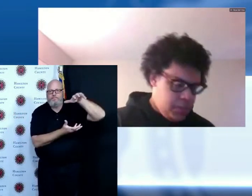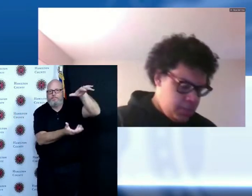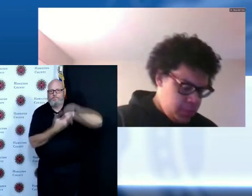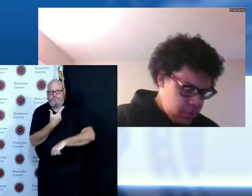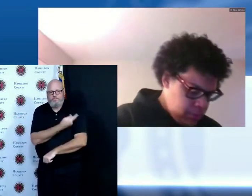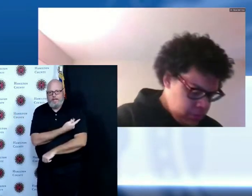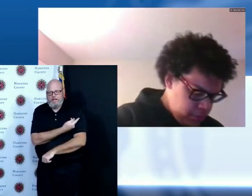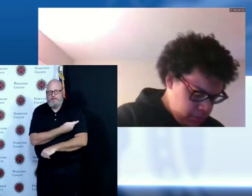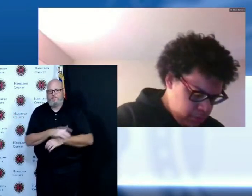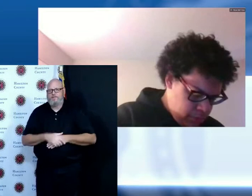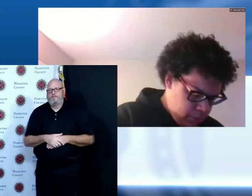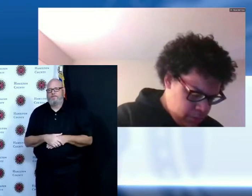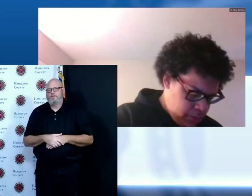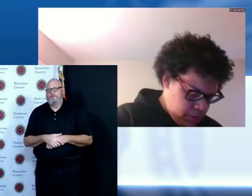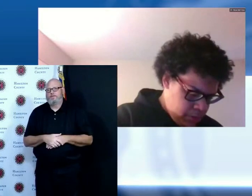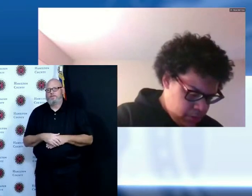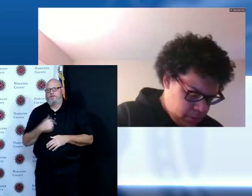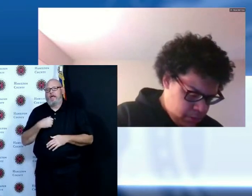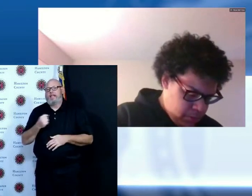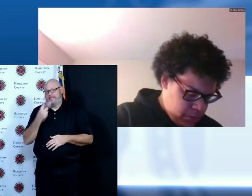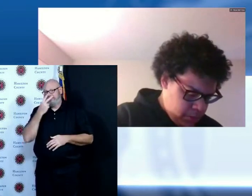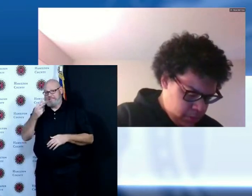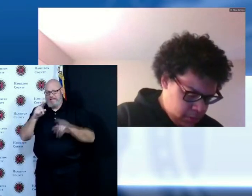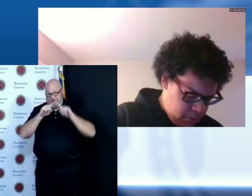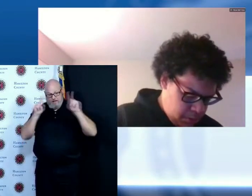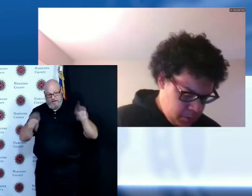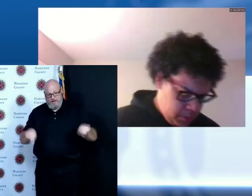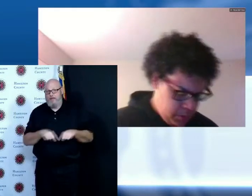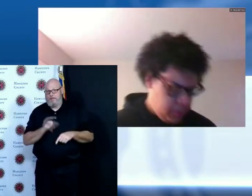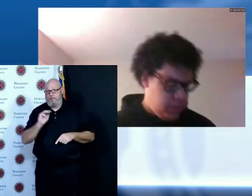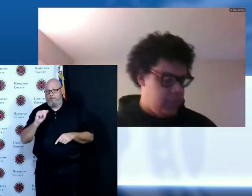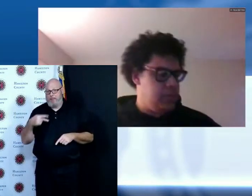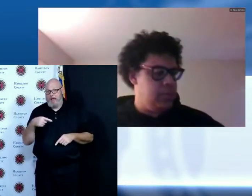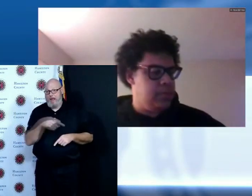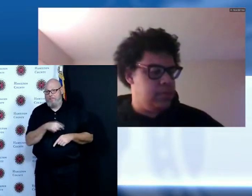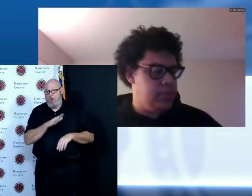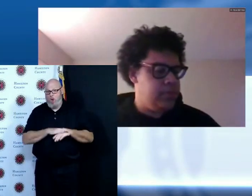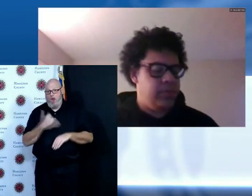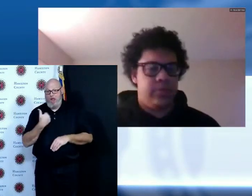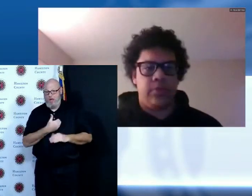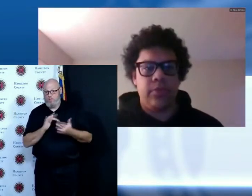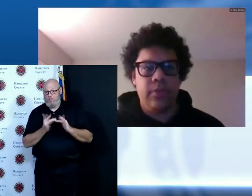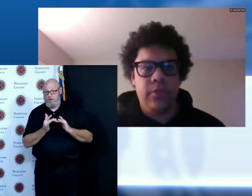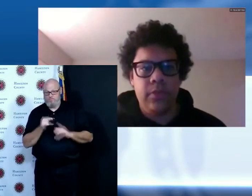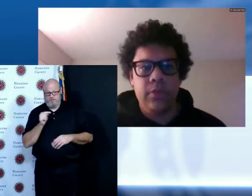time and an appointment so you feel it would be better to have a mass vaccination site where